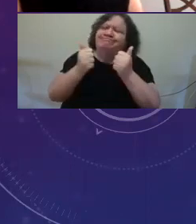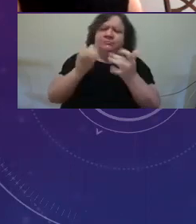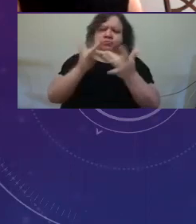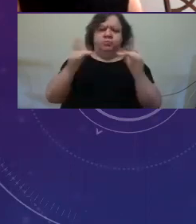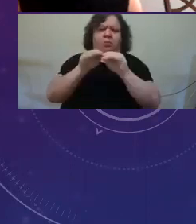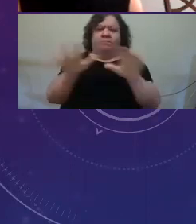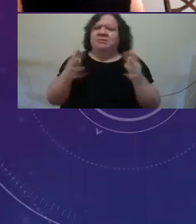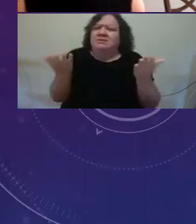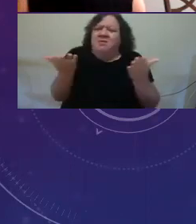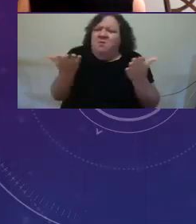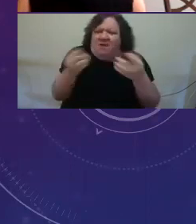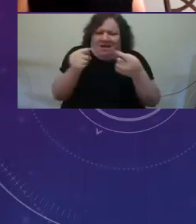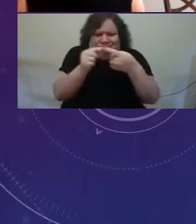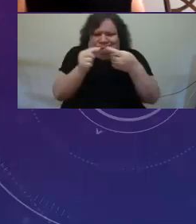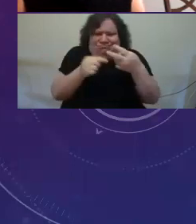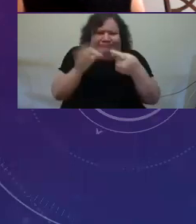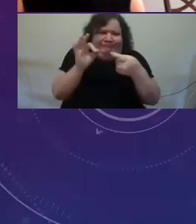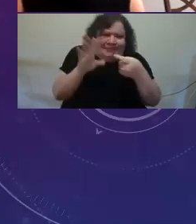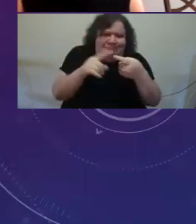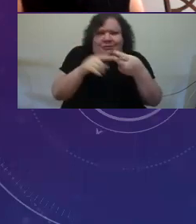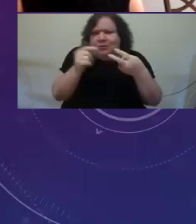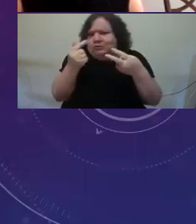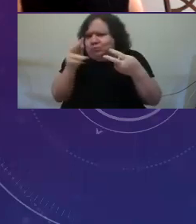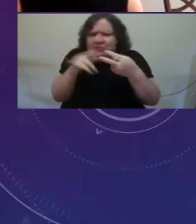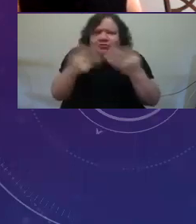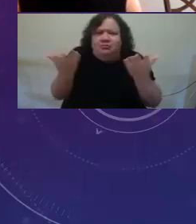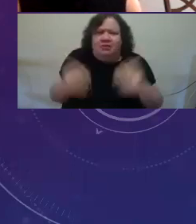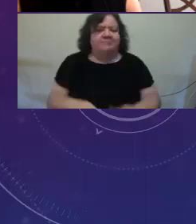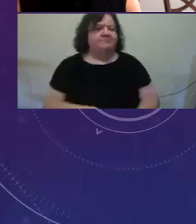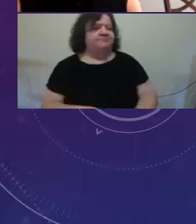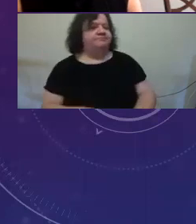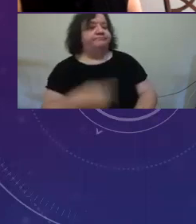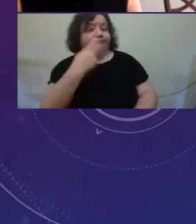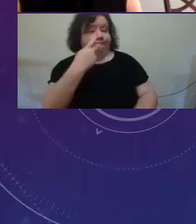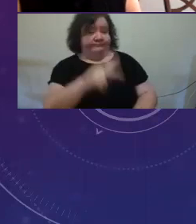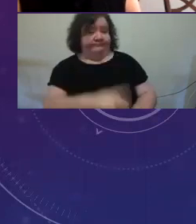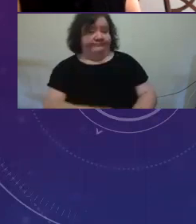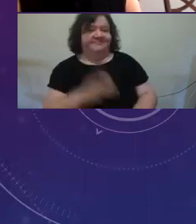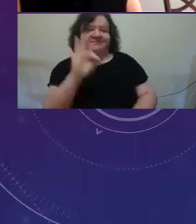platform and again not everyone prefers the same thing so I like Facebook and I